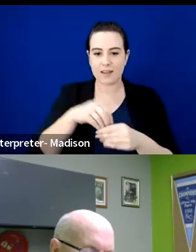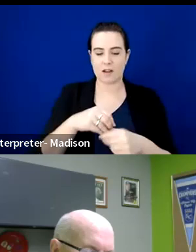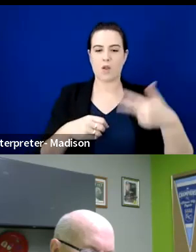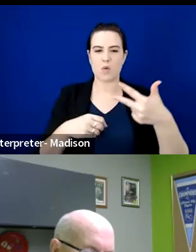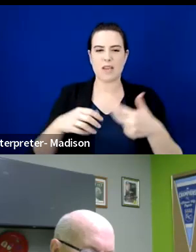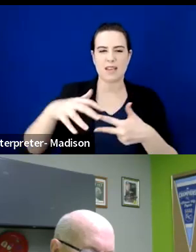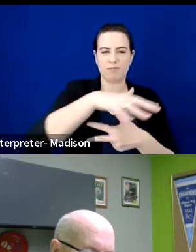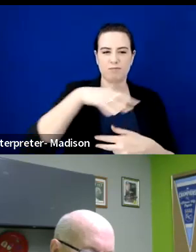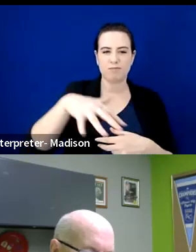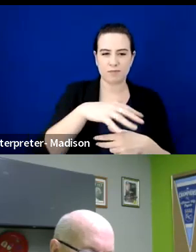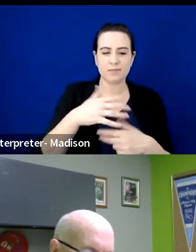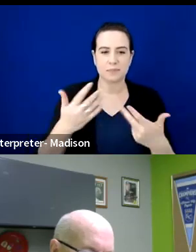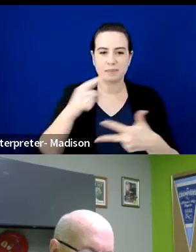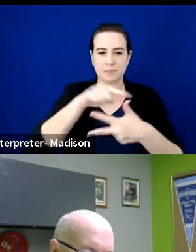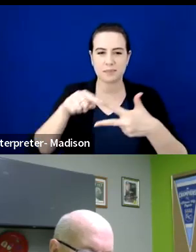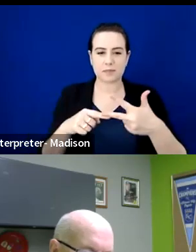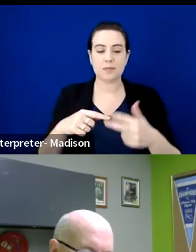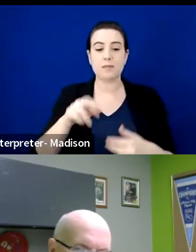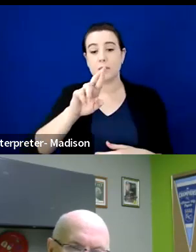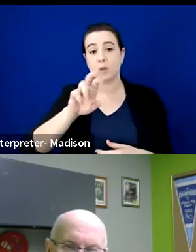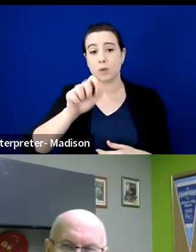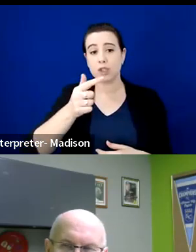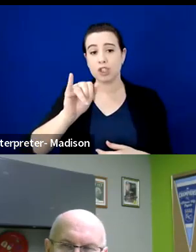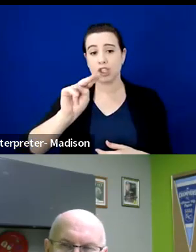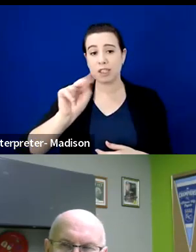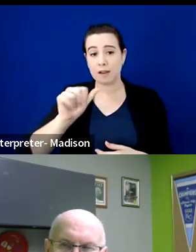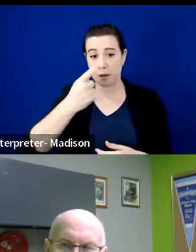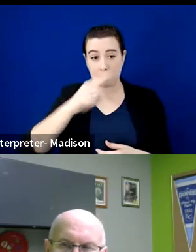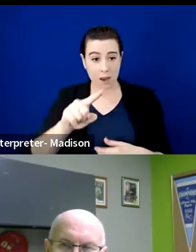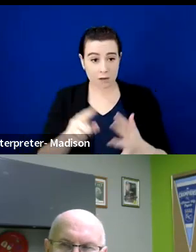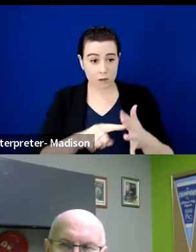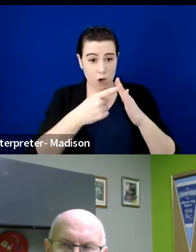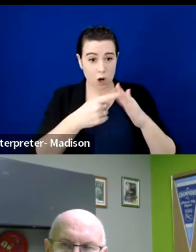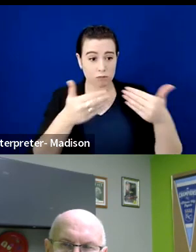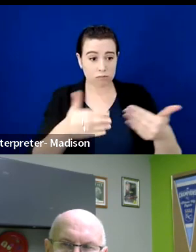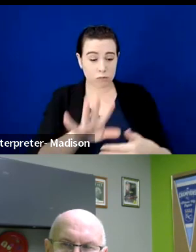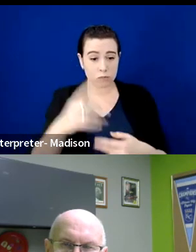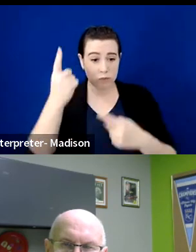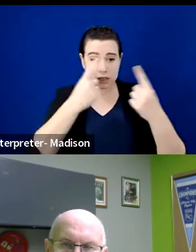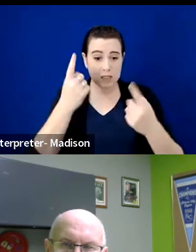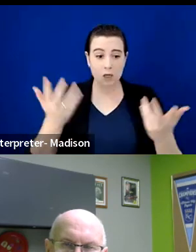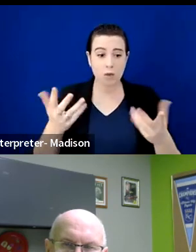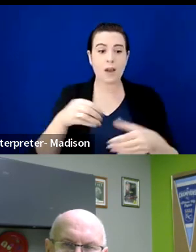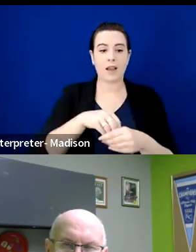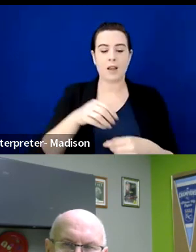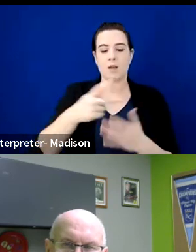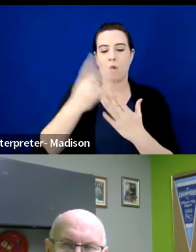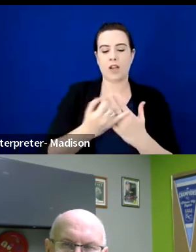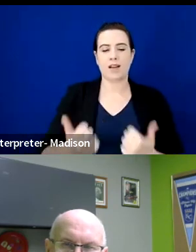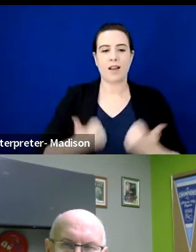And how we also increase the preparedness practices and policies in public health for people with disabilities. What are some of the biggest barriers that we have seen in these three areas.